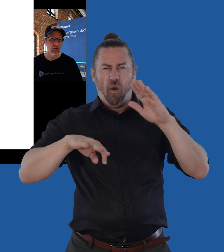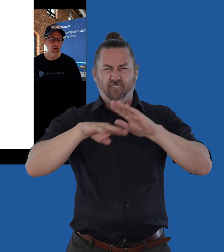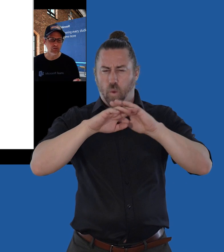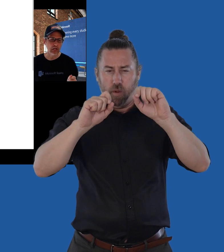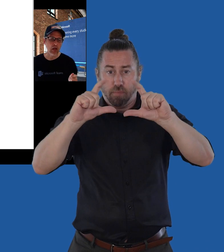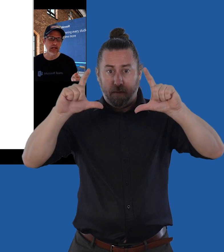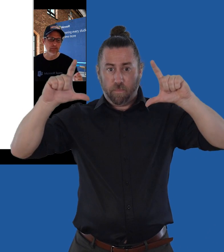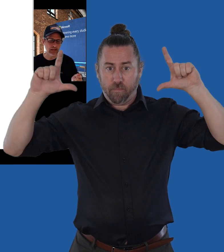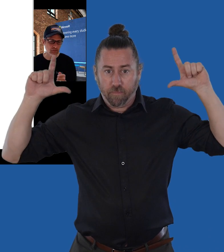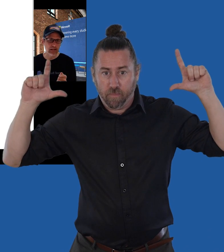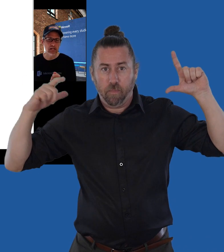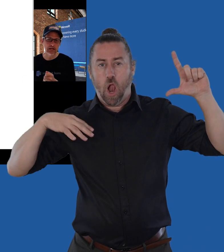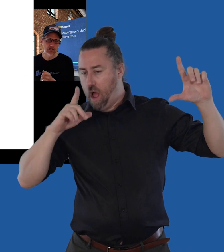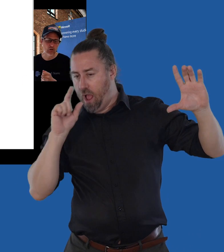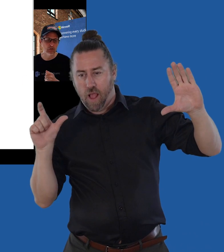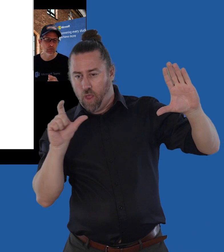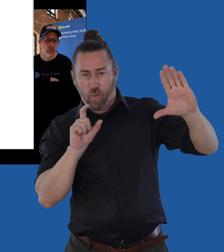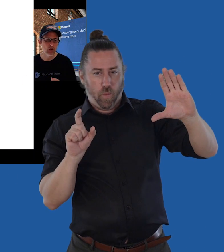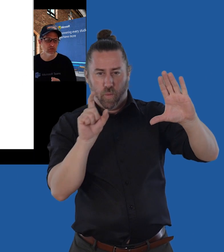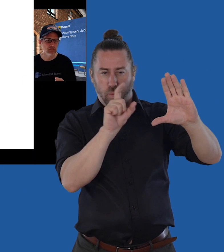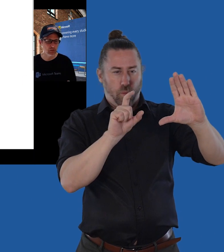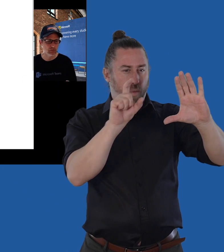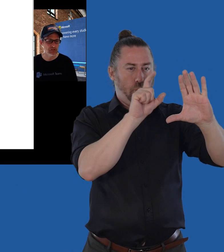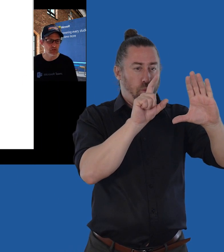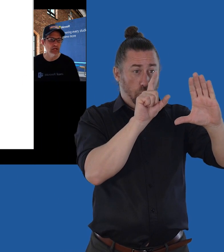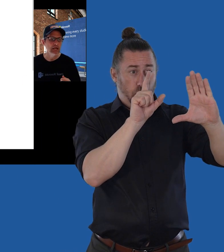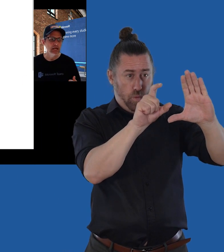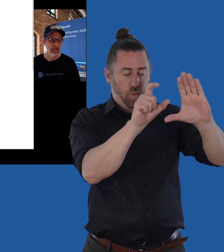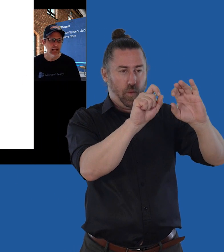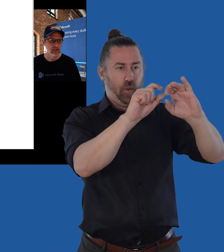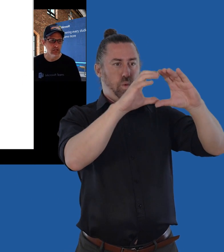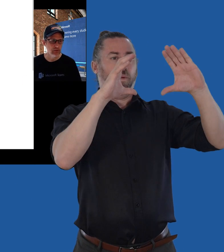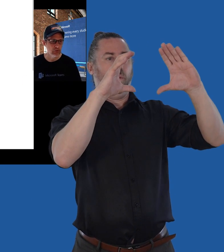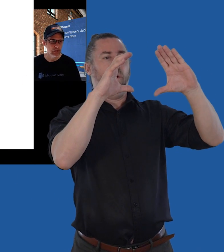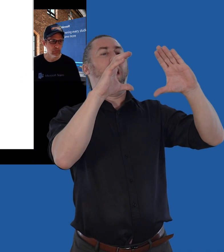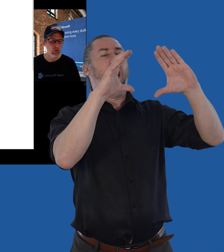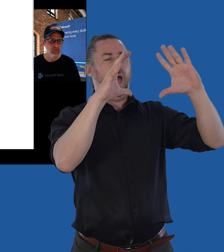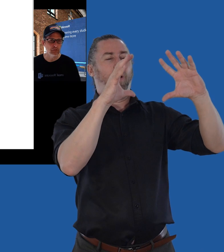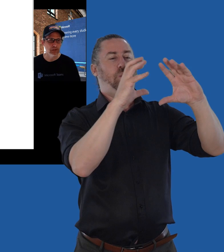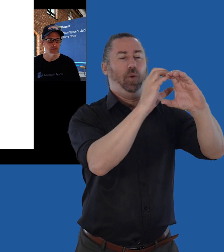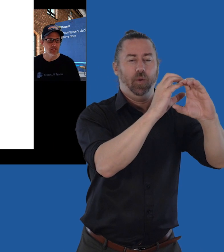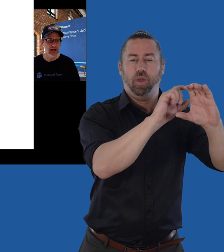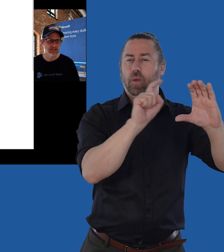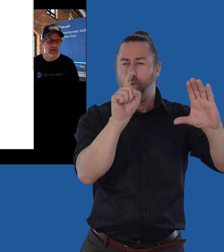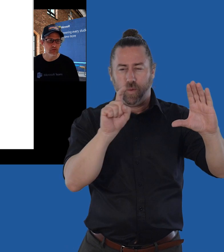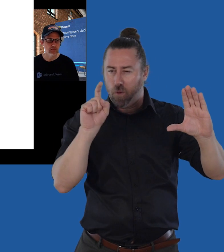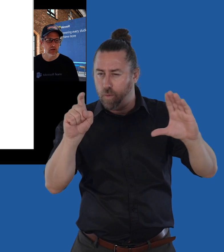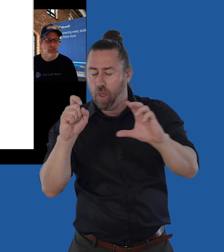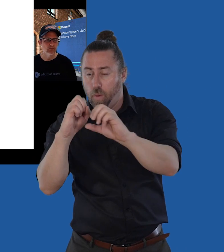and hover it like a magnifying glass over the top of the screen can actually be really important for people, so that's there as well.